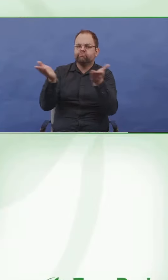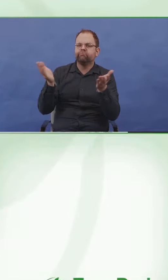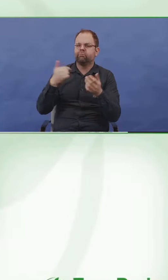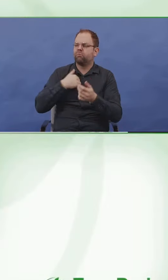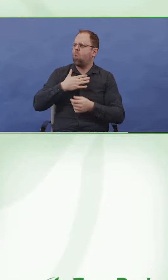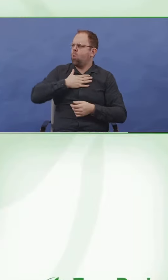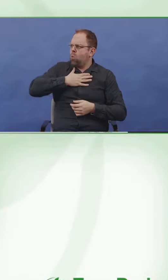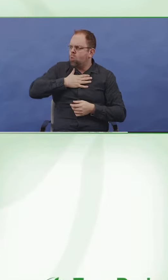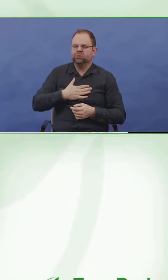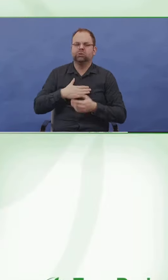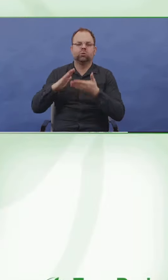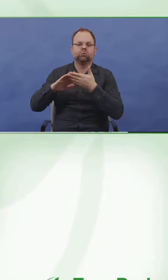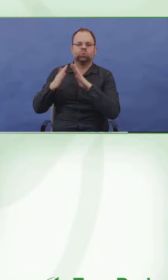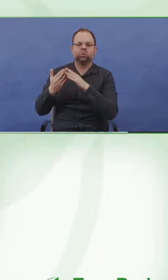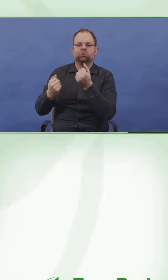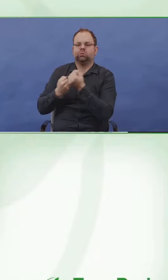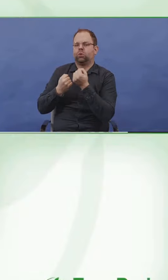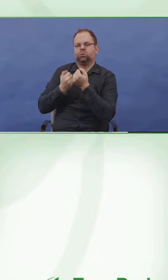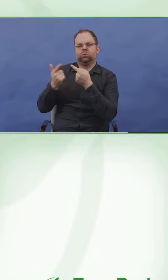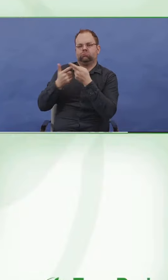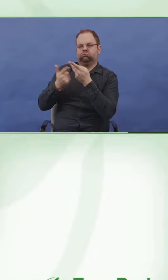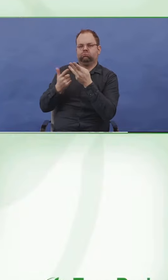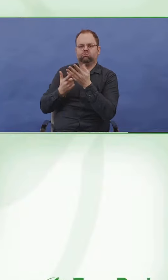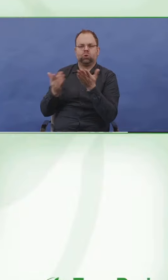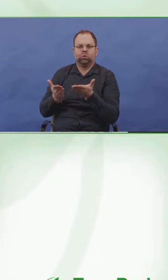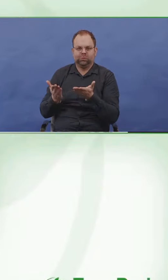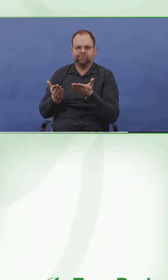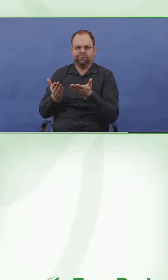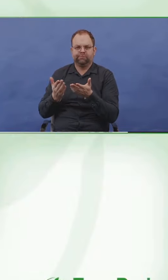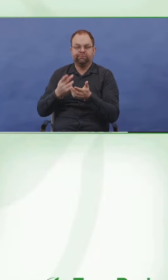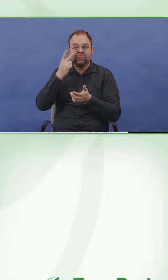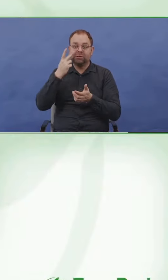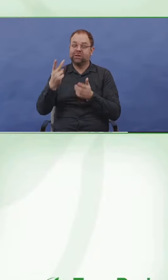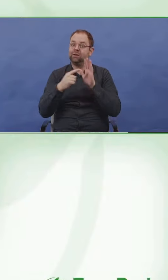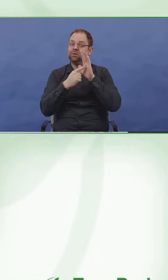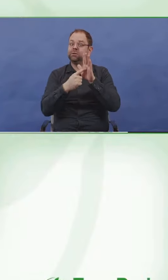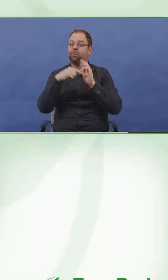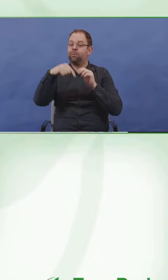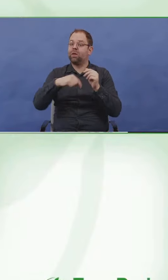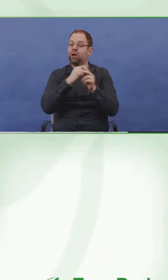way, also for older persons, something again the pandemic has